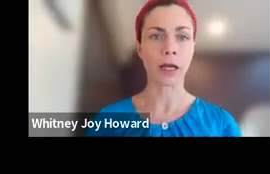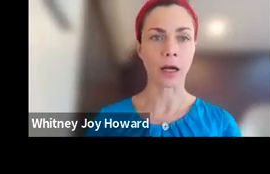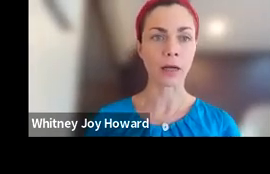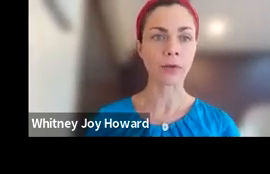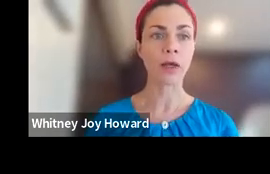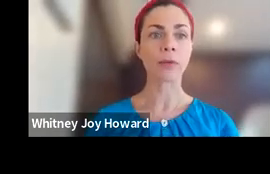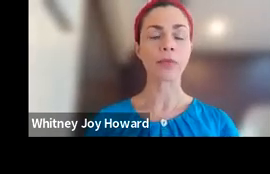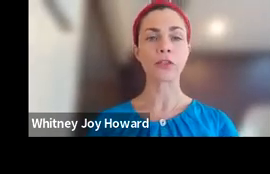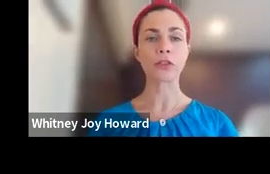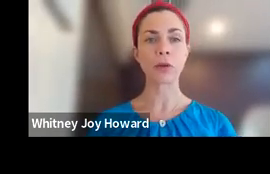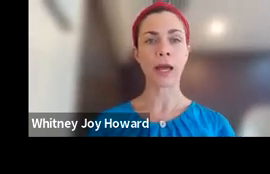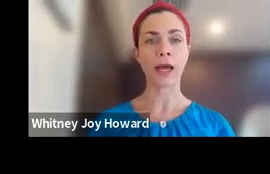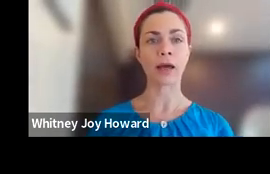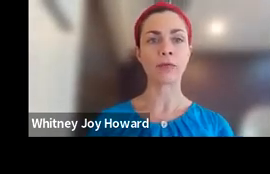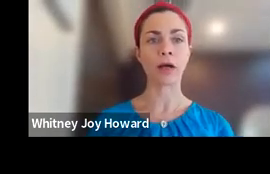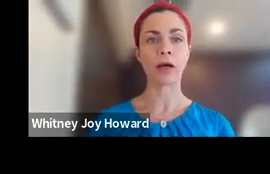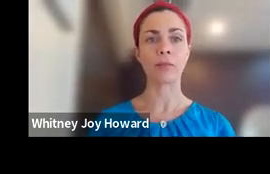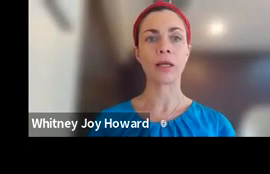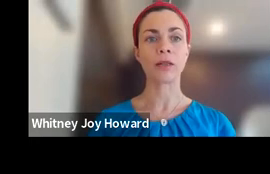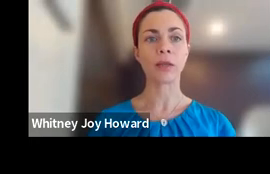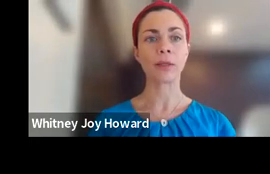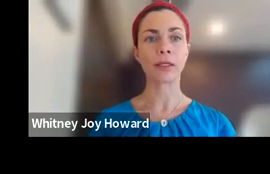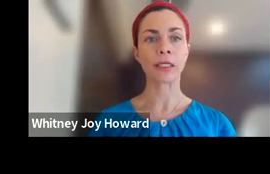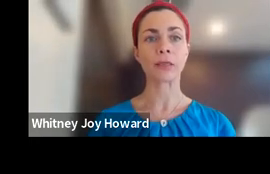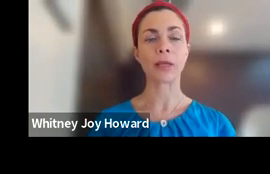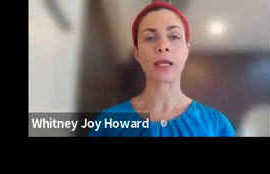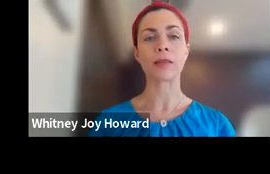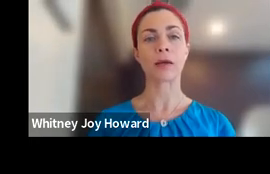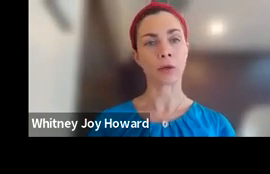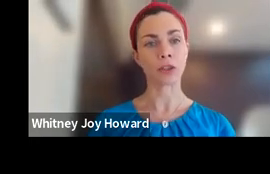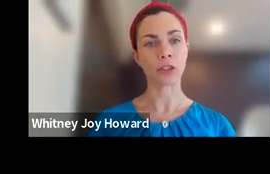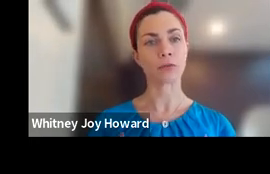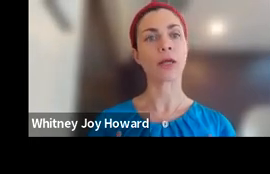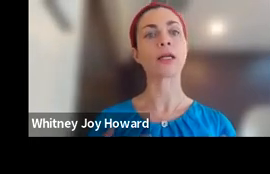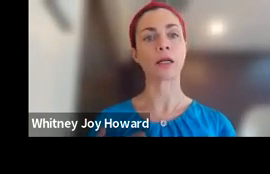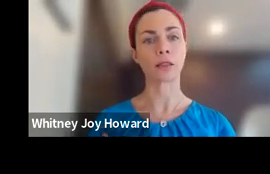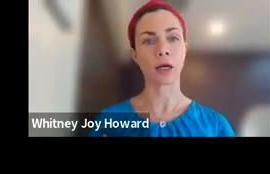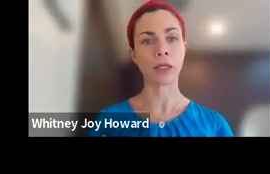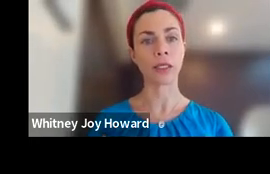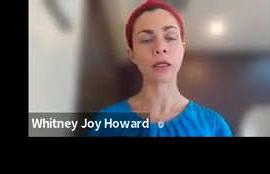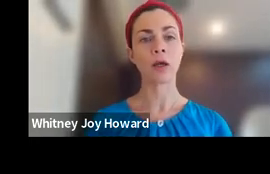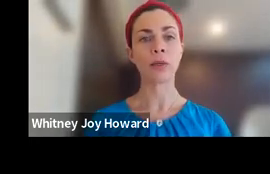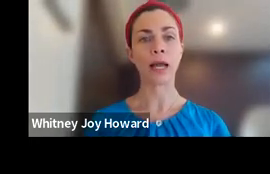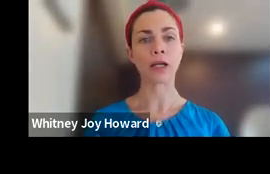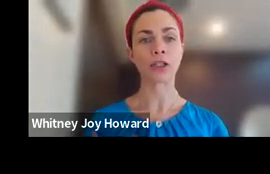We are also able to provide first months rent until Spokane Housing